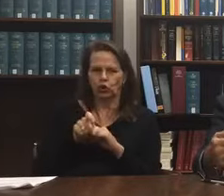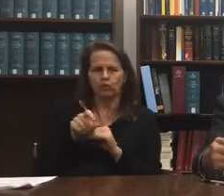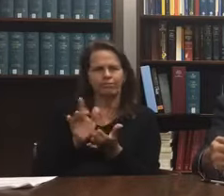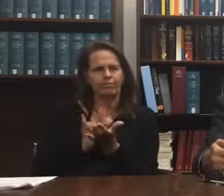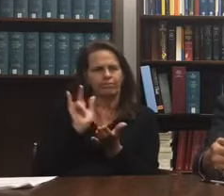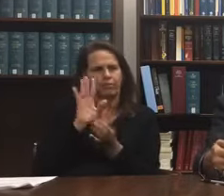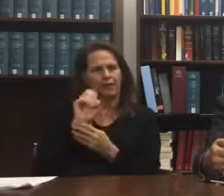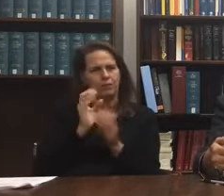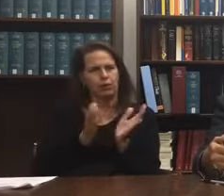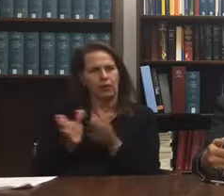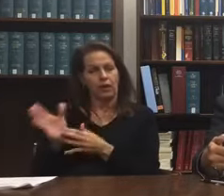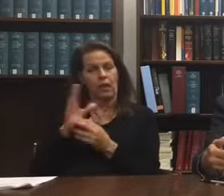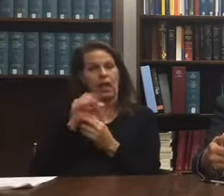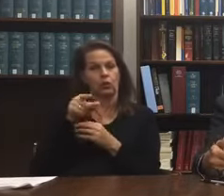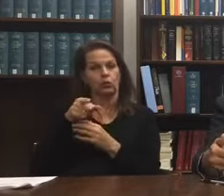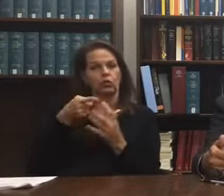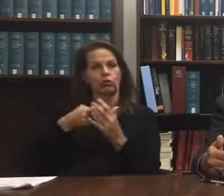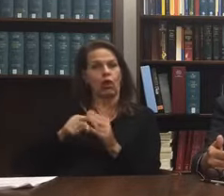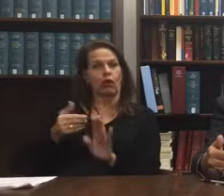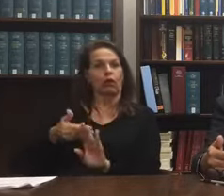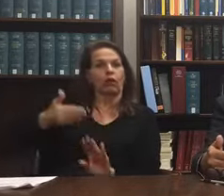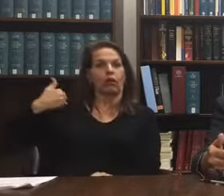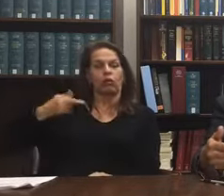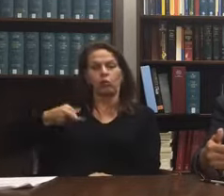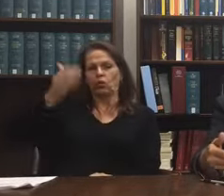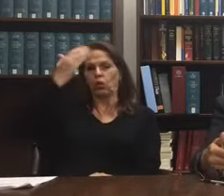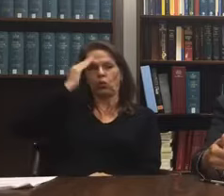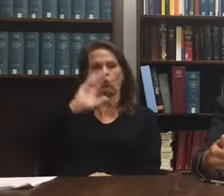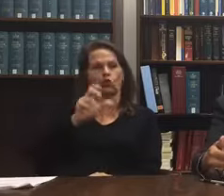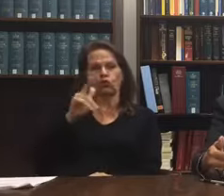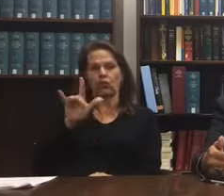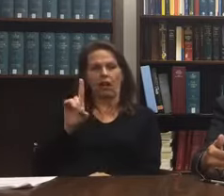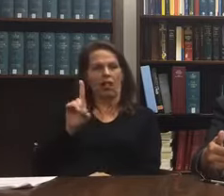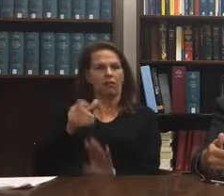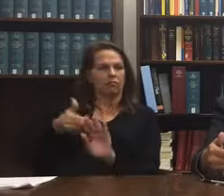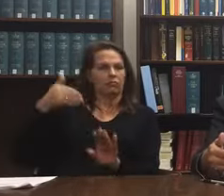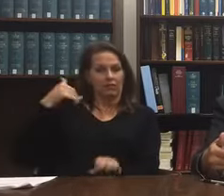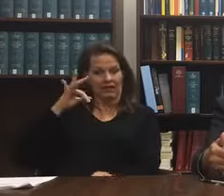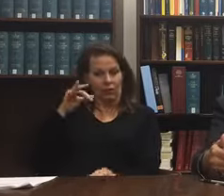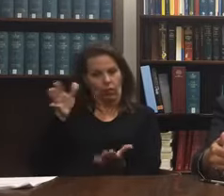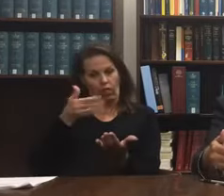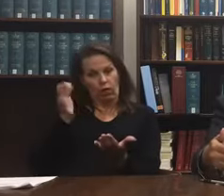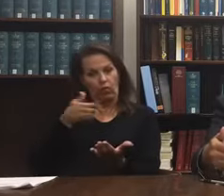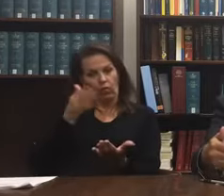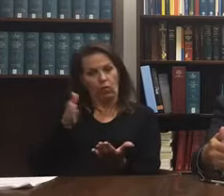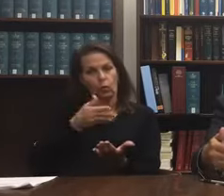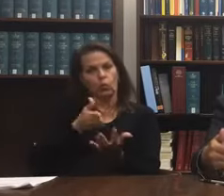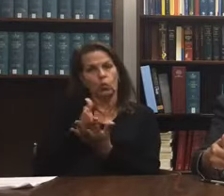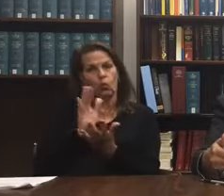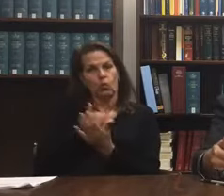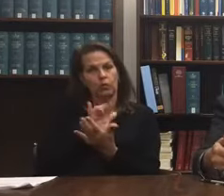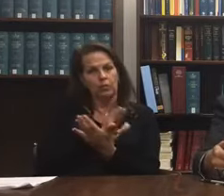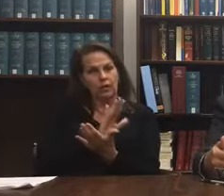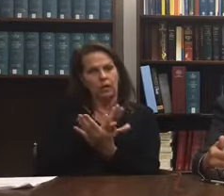you're already starting out ahead because you know more about your child but if you look through those documents and really highlight the things that